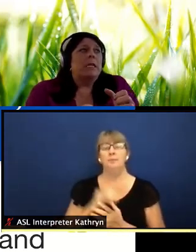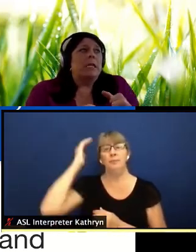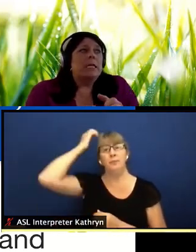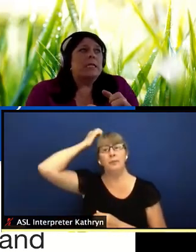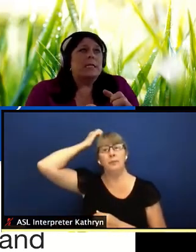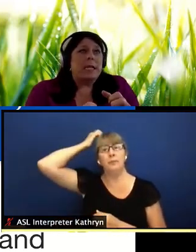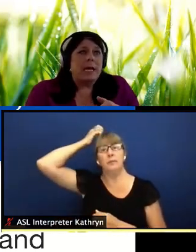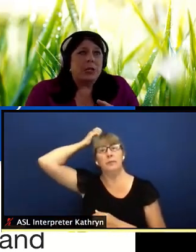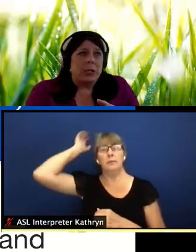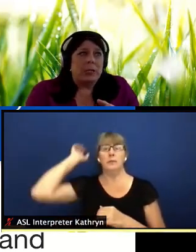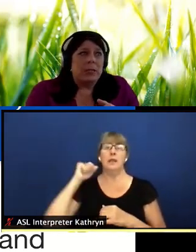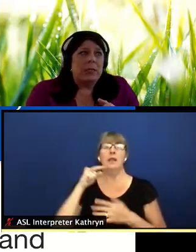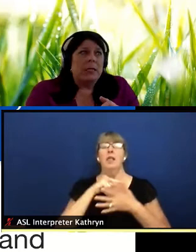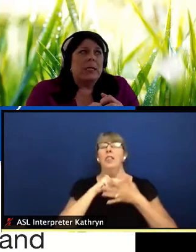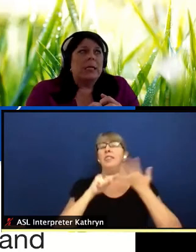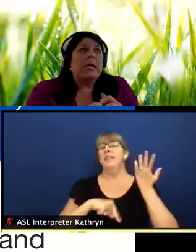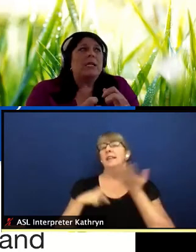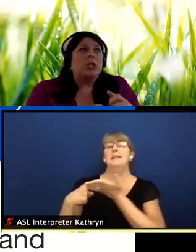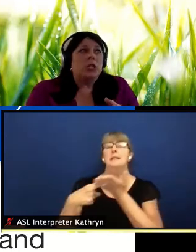These discussions lead to